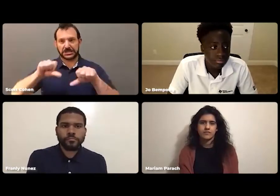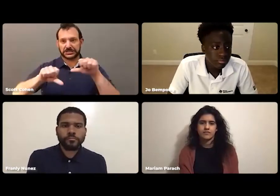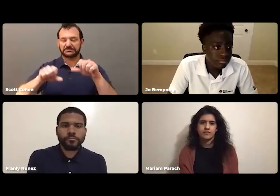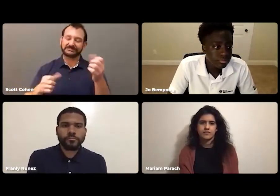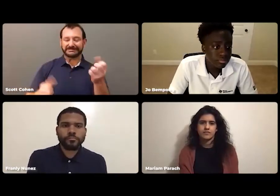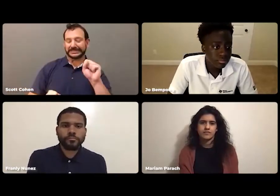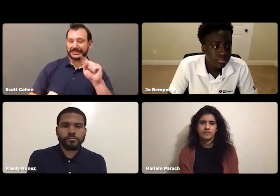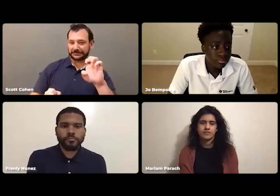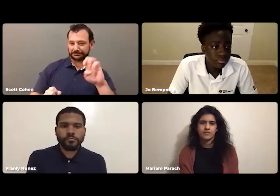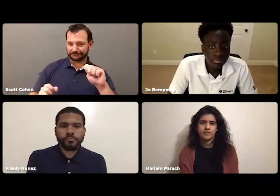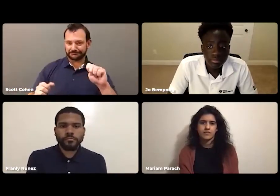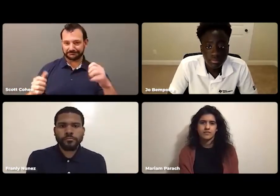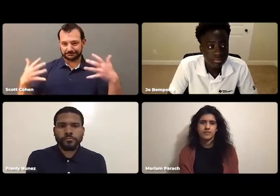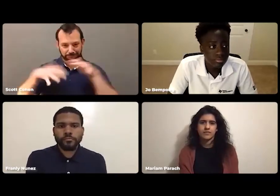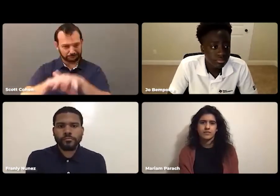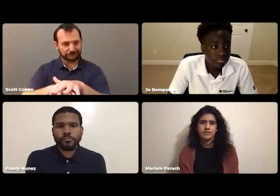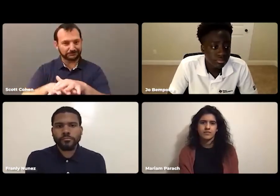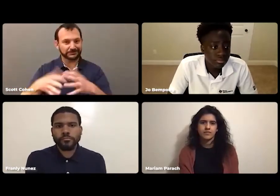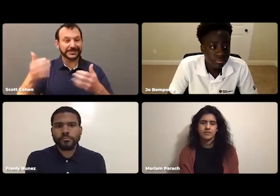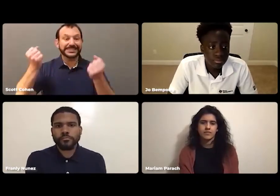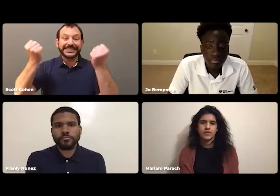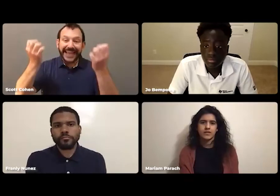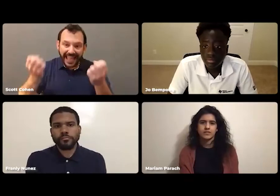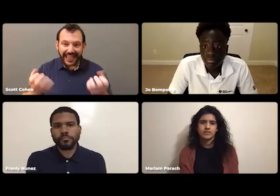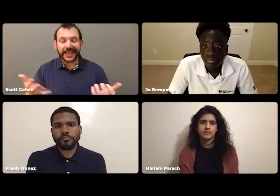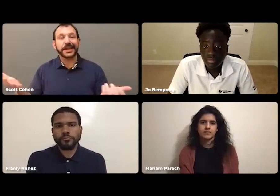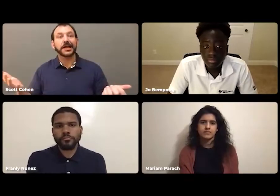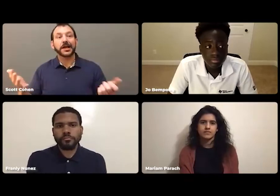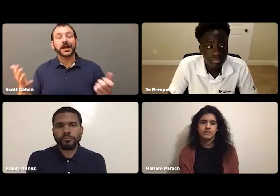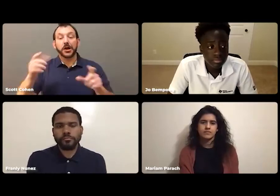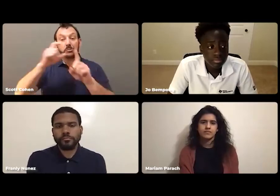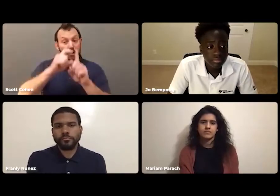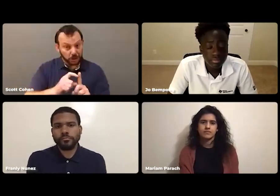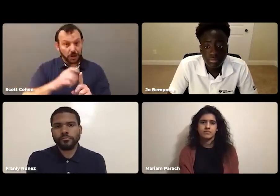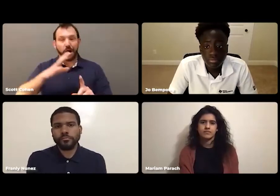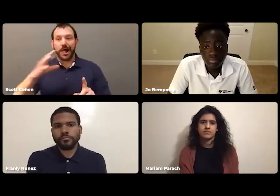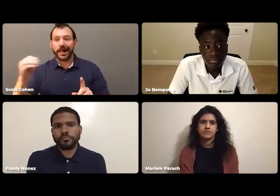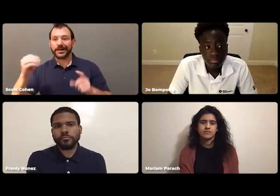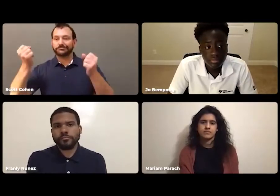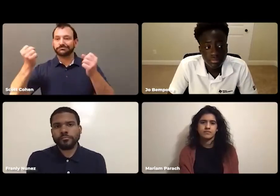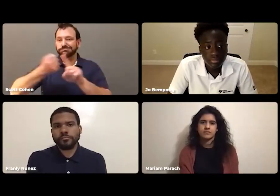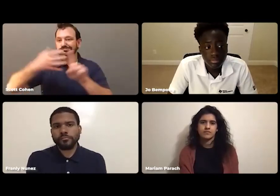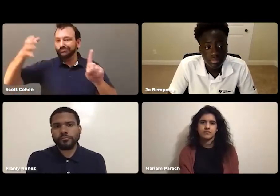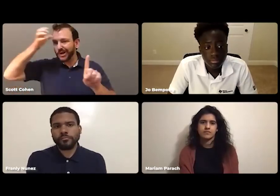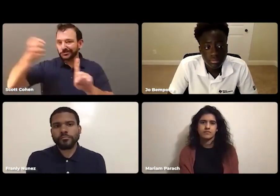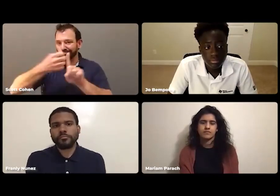We have STEM and ASL resources here.